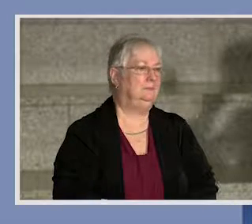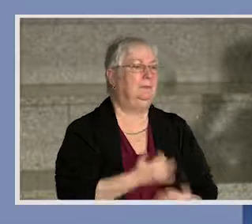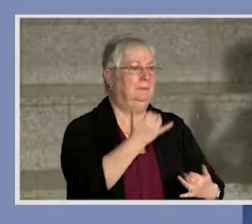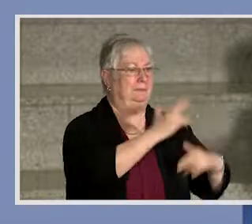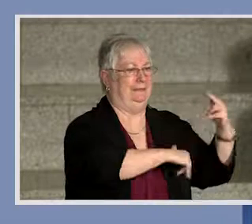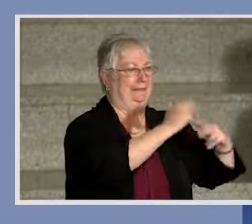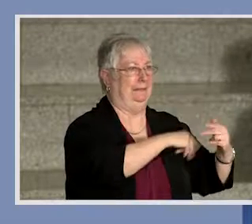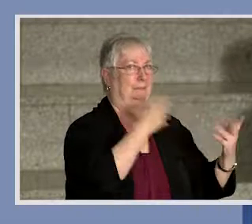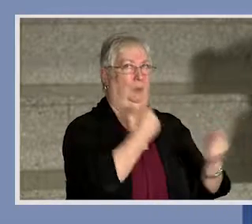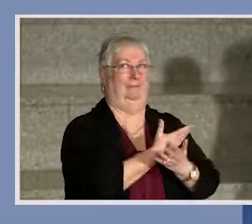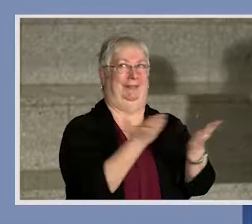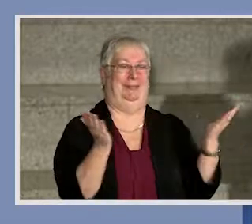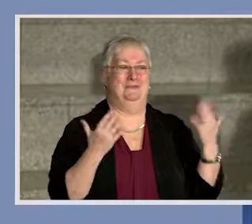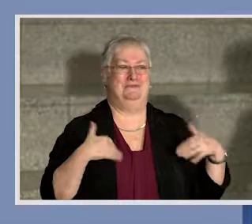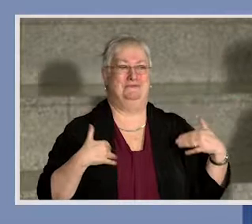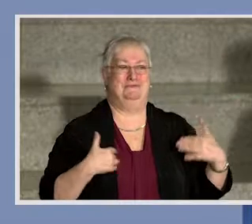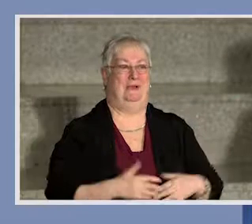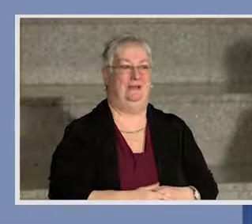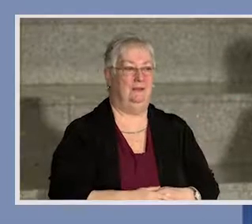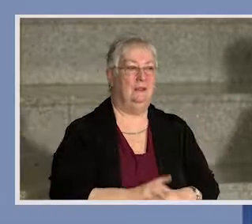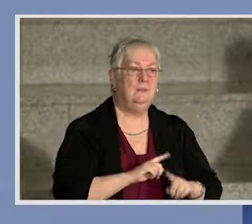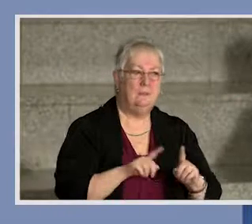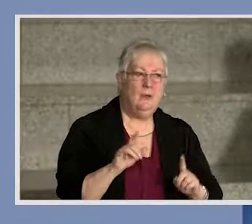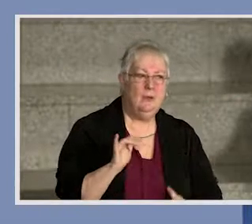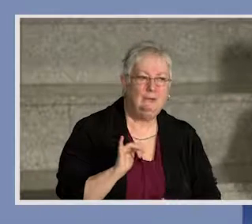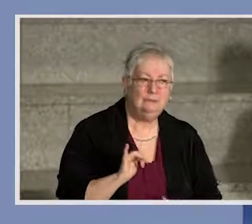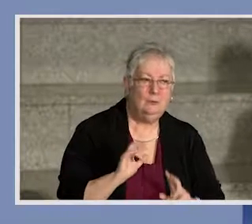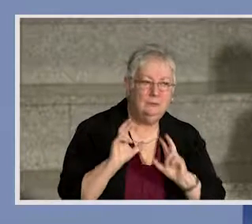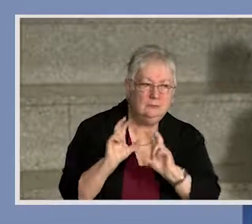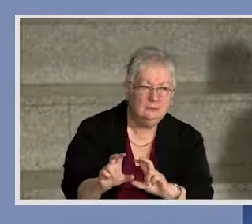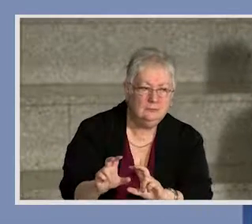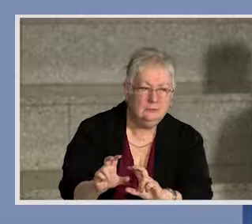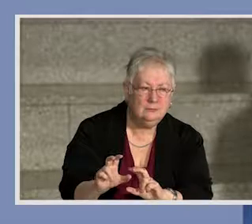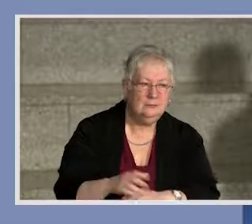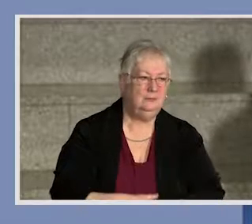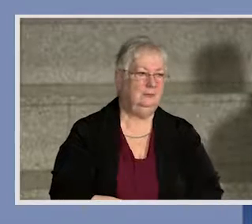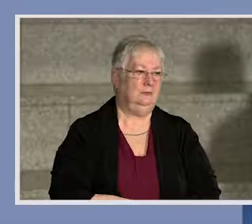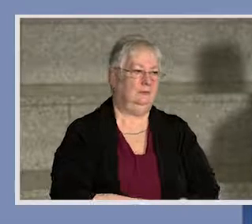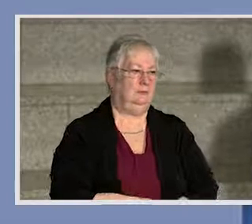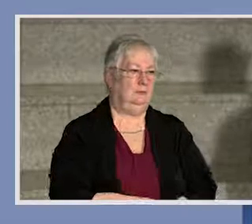ALSO WE HAVE INVESTED IN THE GROWING SCHOOL-AGED POPULATION